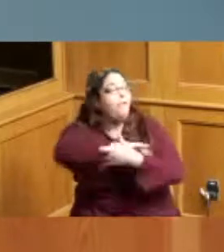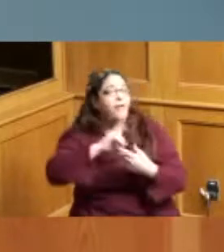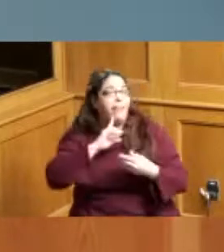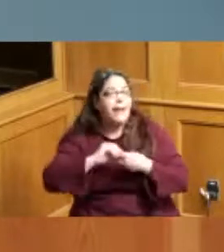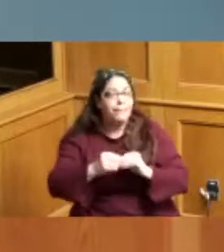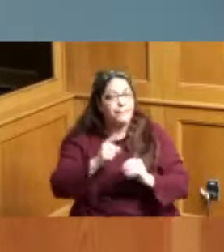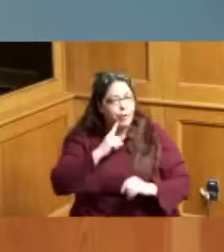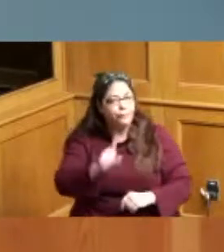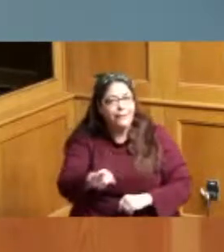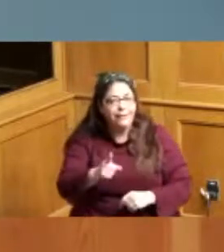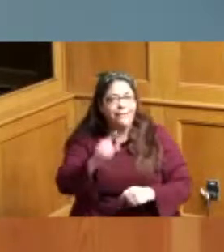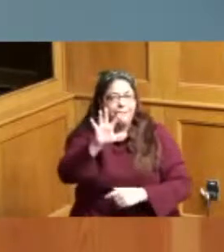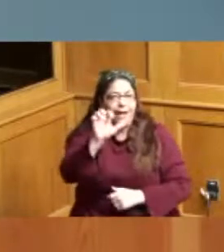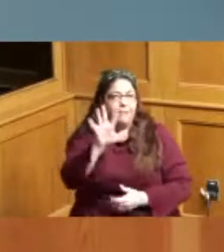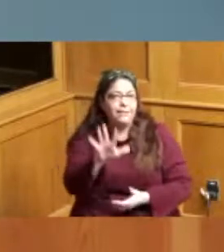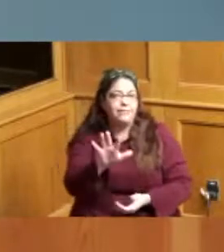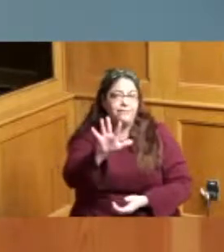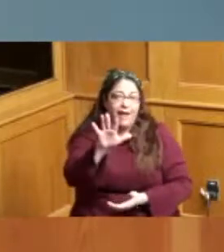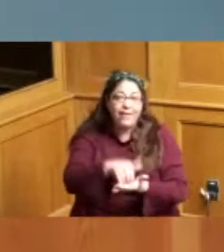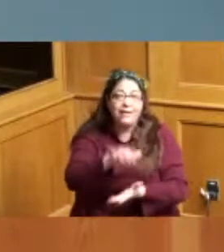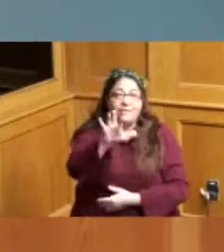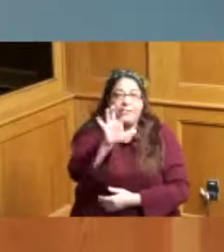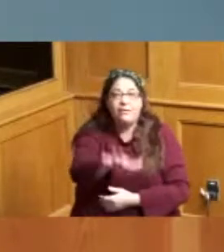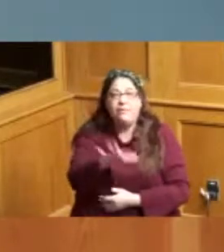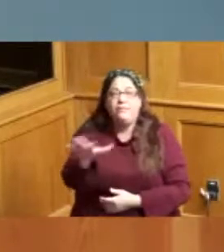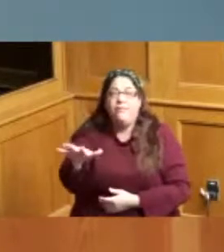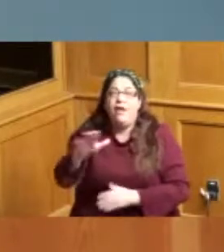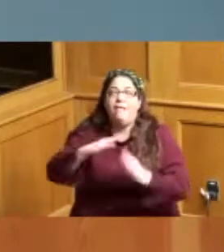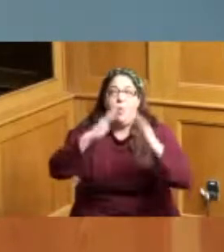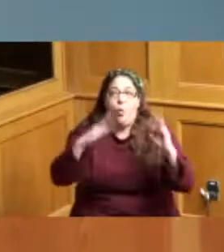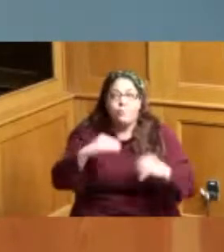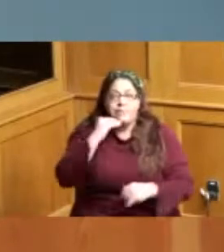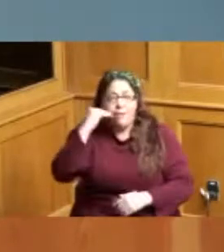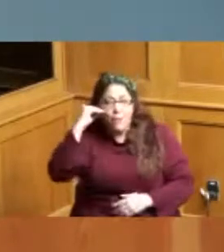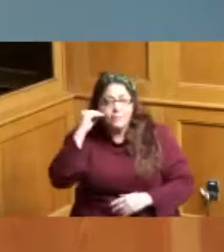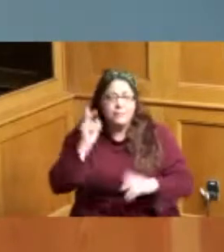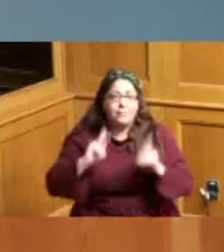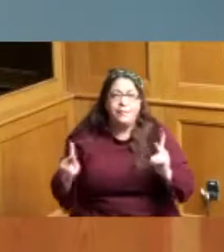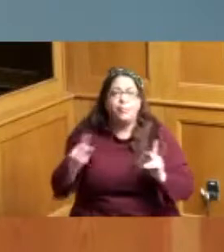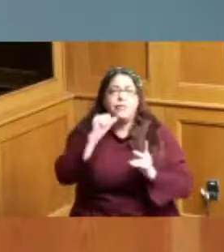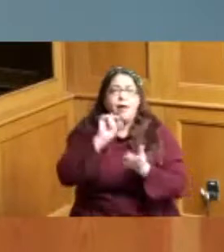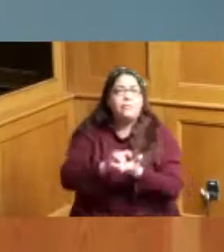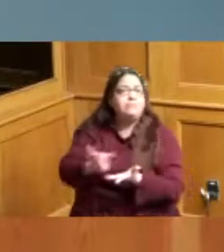but your staff and you should feel very well and also our Commission but I'm just thinking